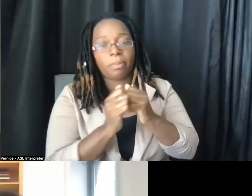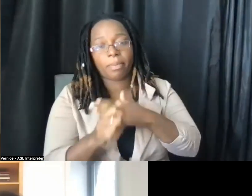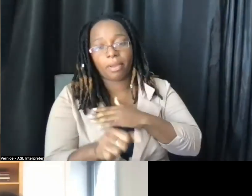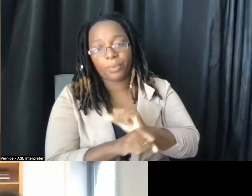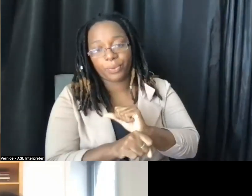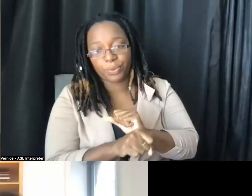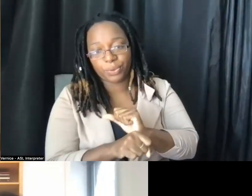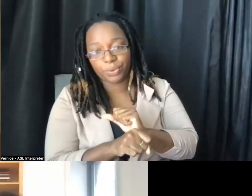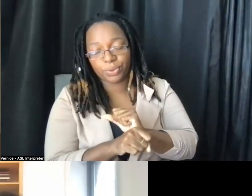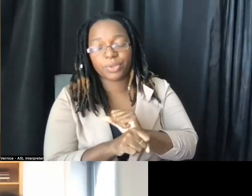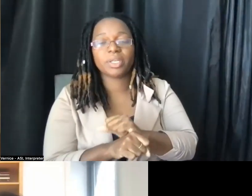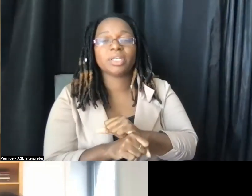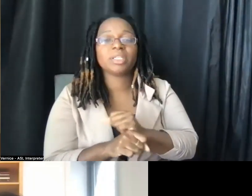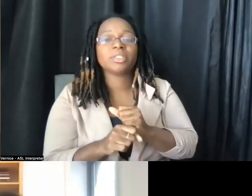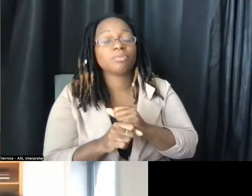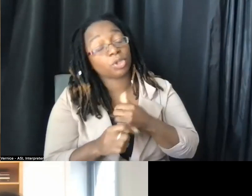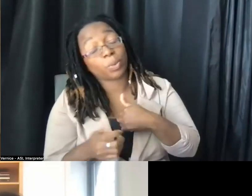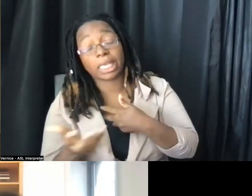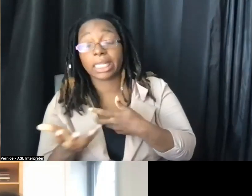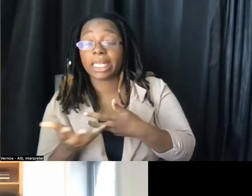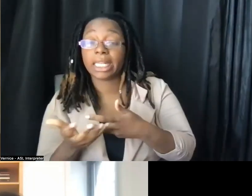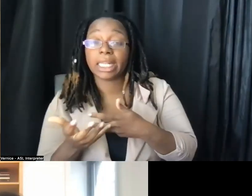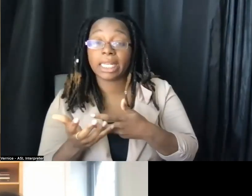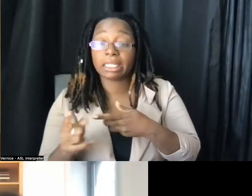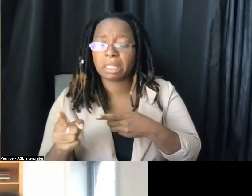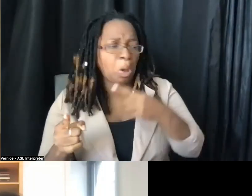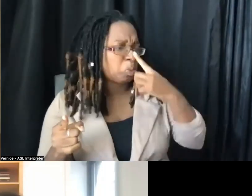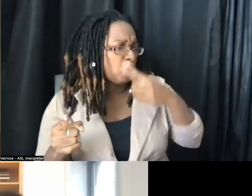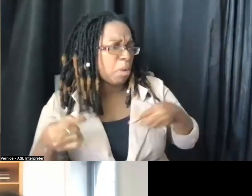directly involved in my work, right?